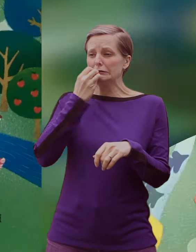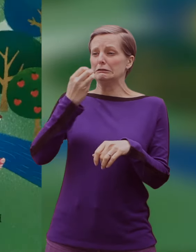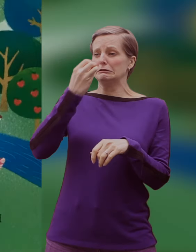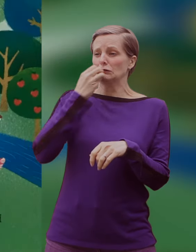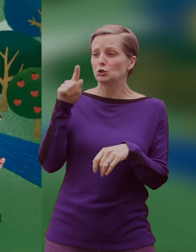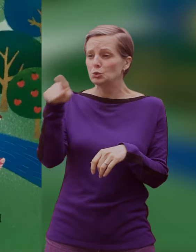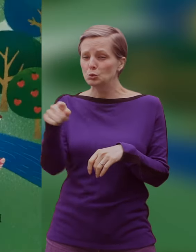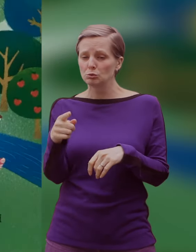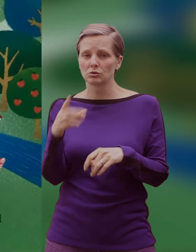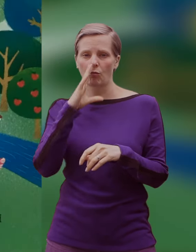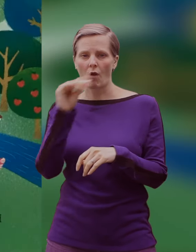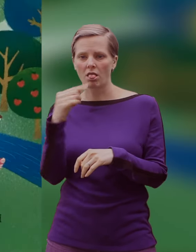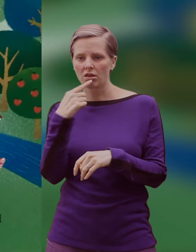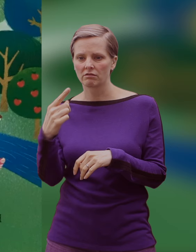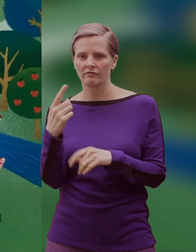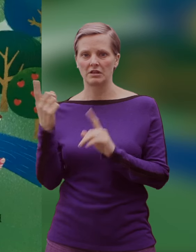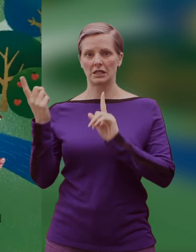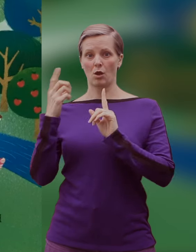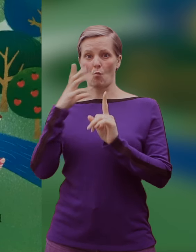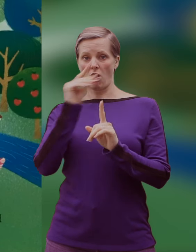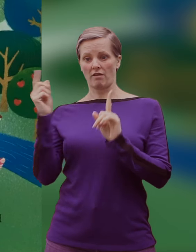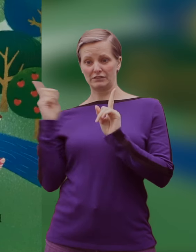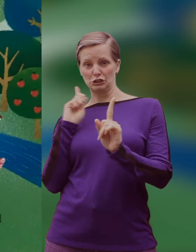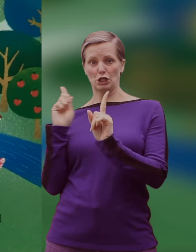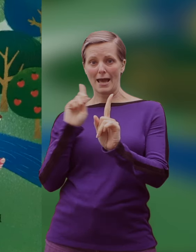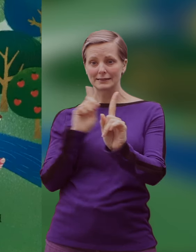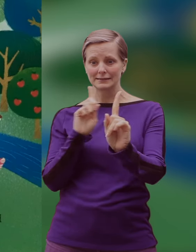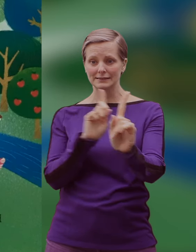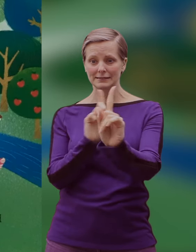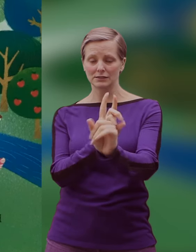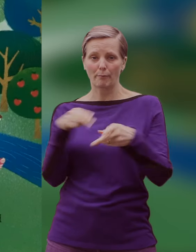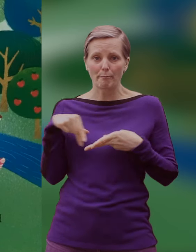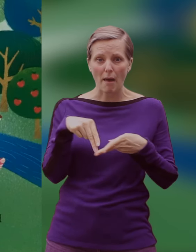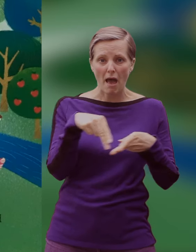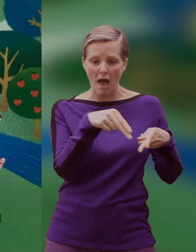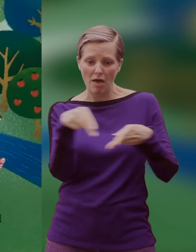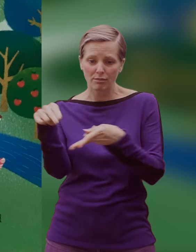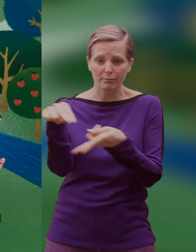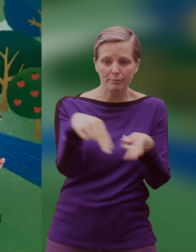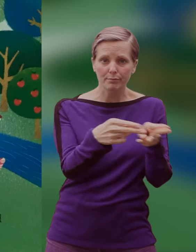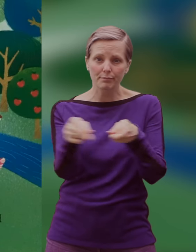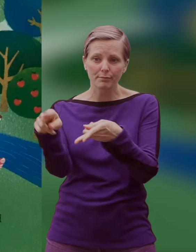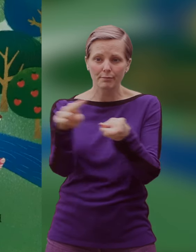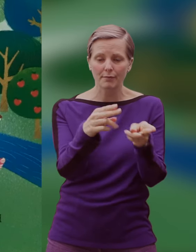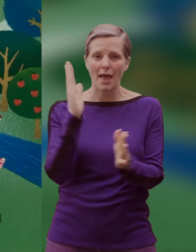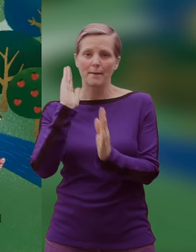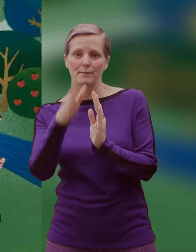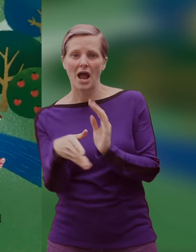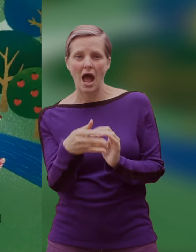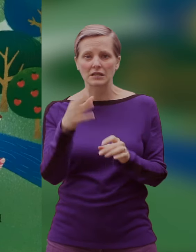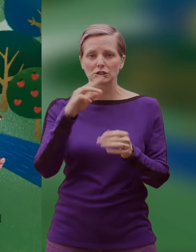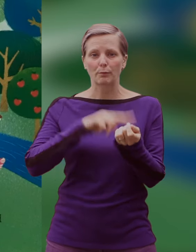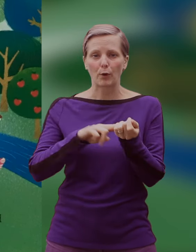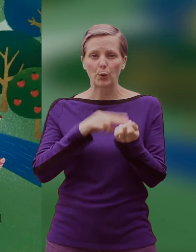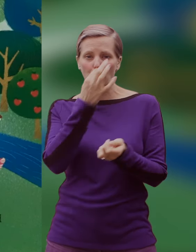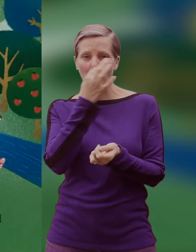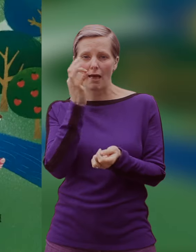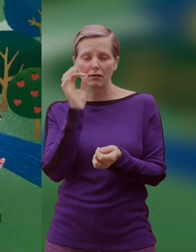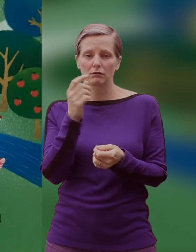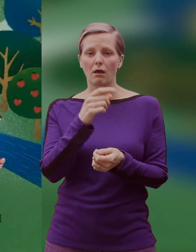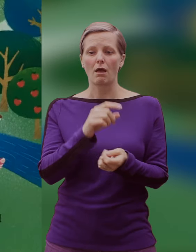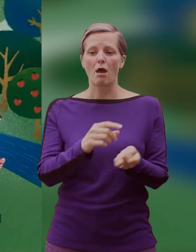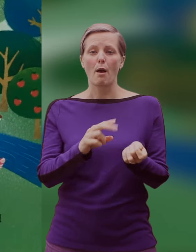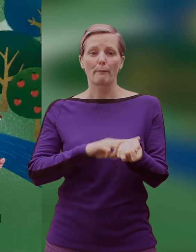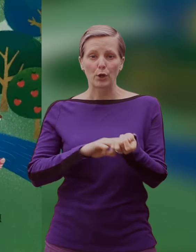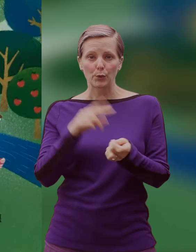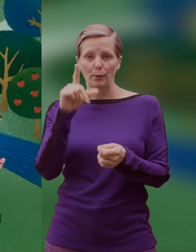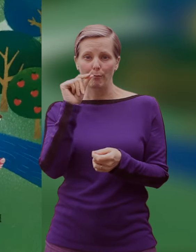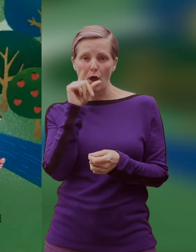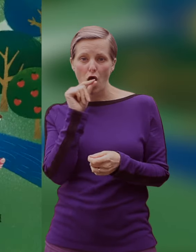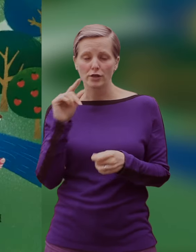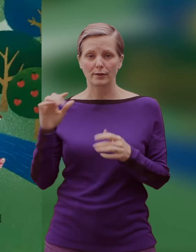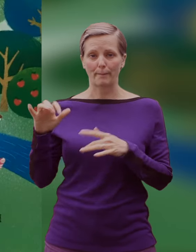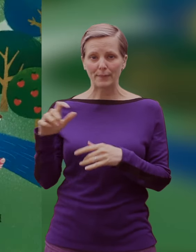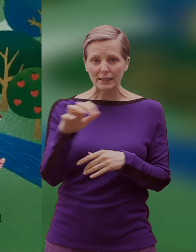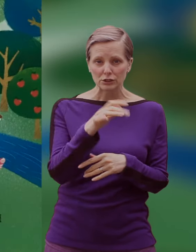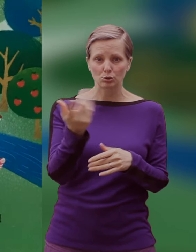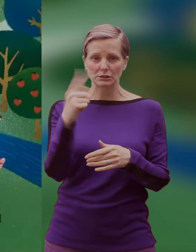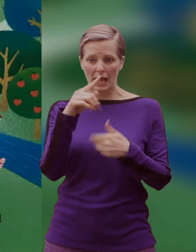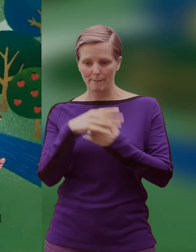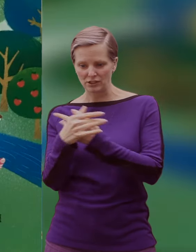The wicked wolf chased Little Red Riding Hood all along the winding path, past bluebells and bluebirds beetles and butterflies until...